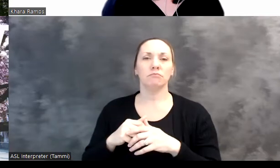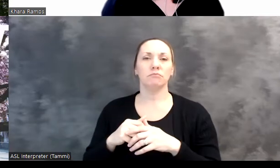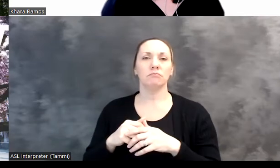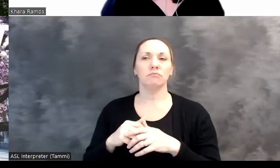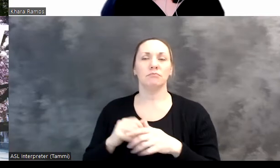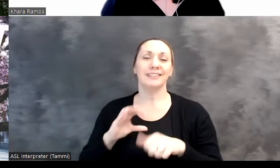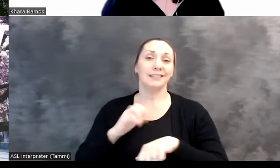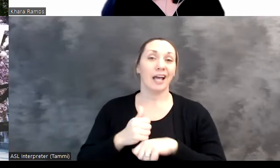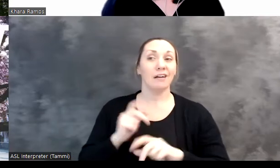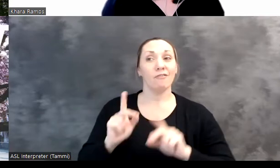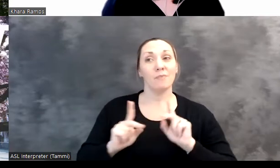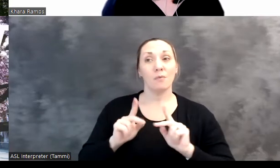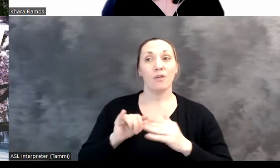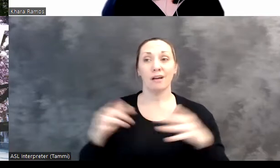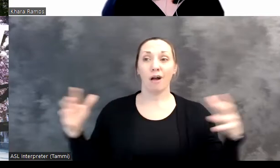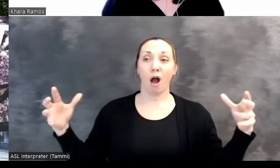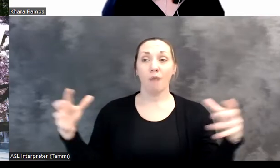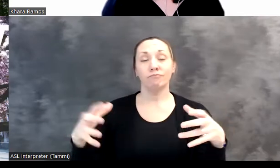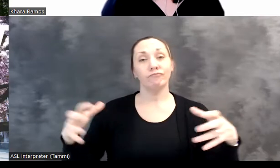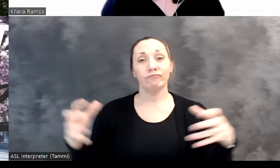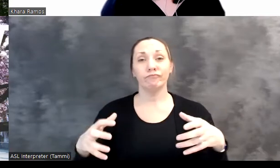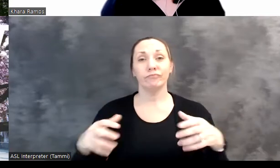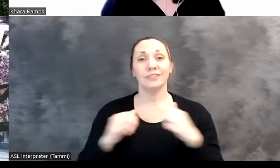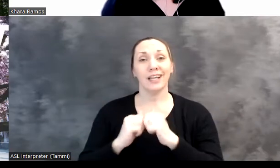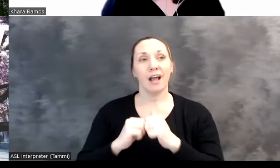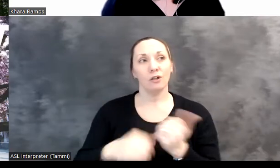as an other, right, we're all part of a